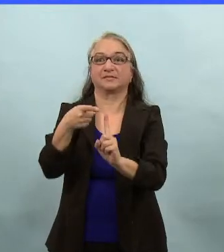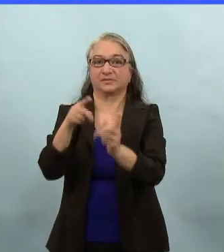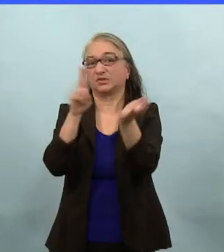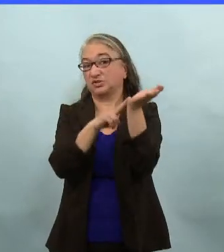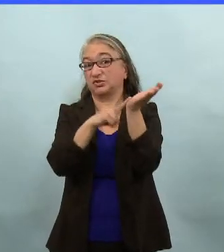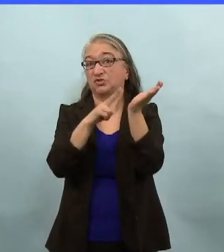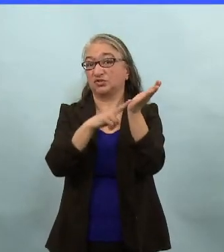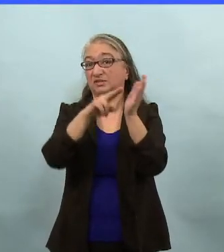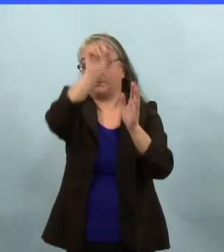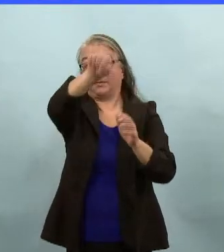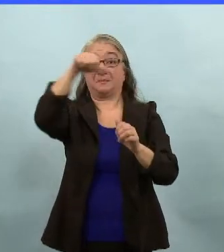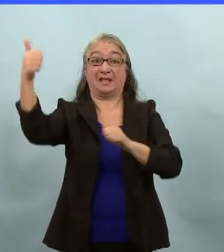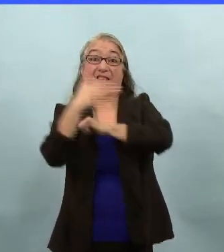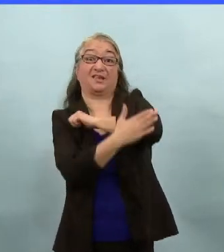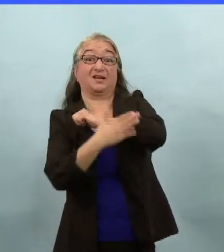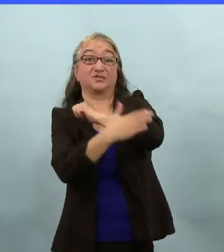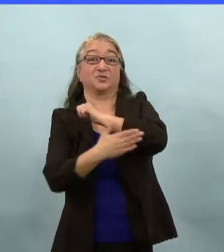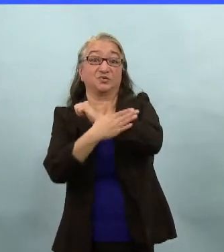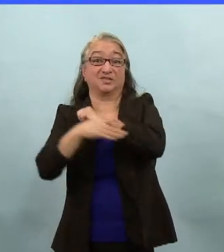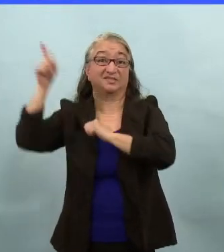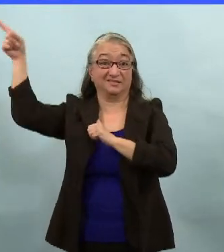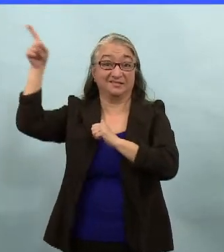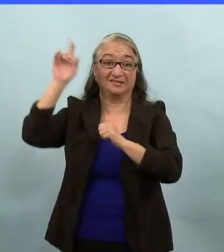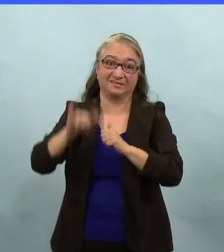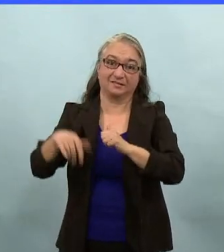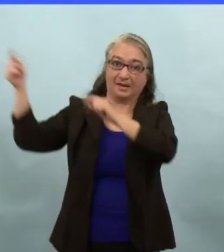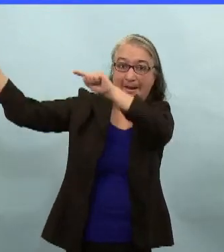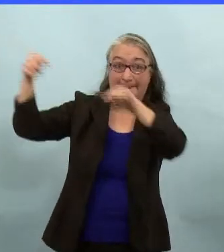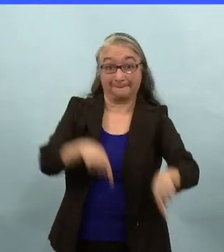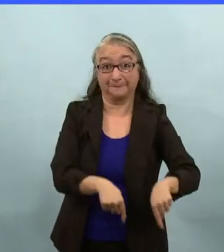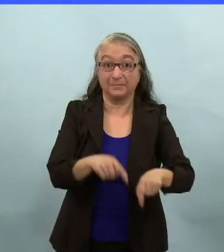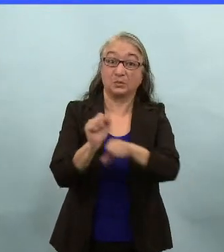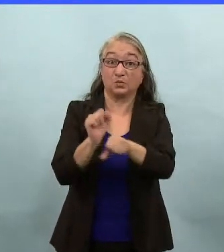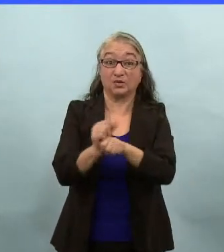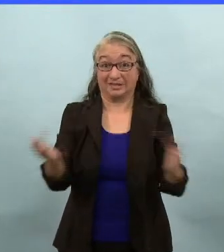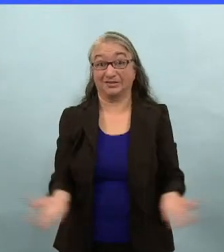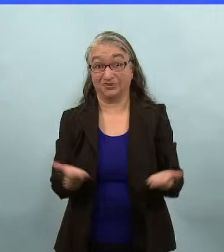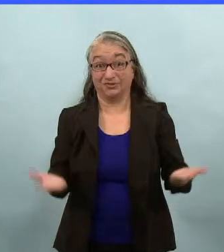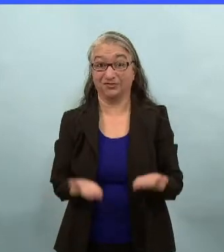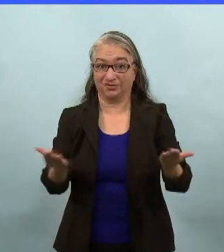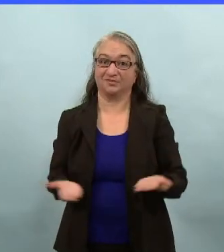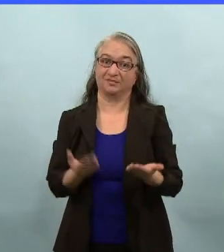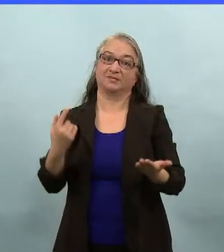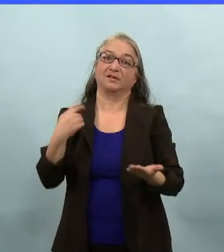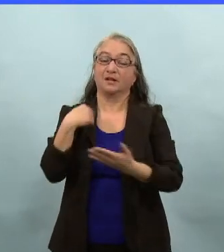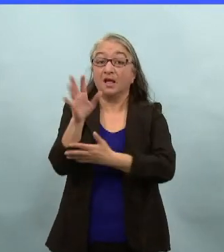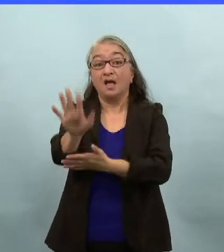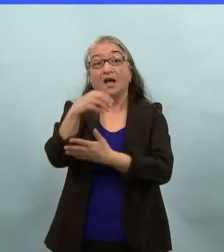hear you we understand the incredible burden and stress that you're under and and we are working